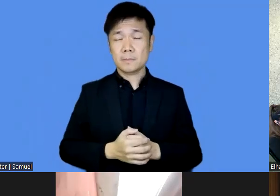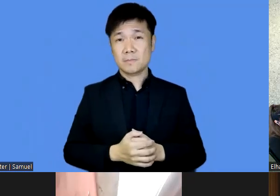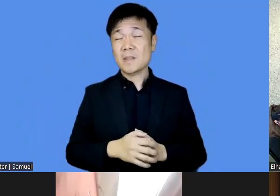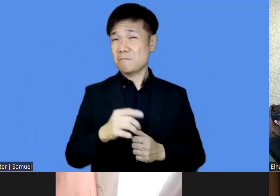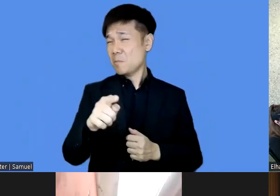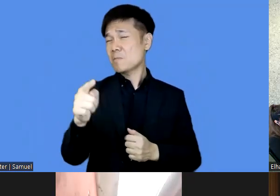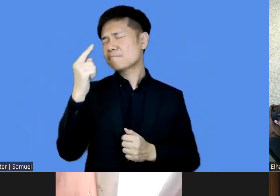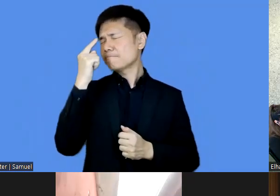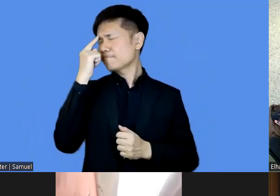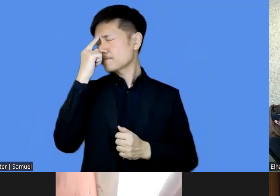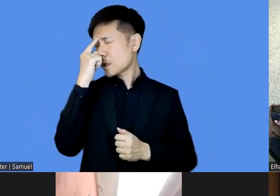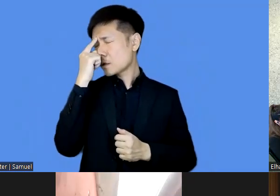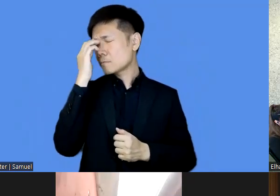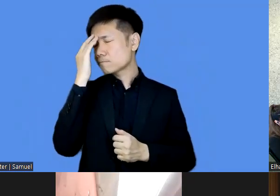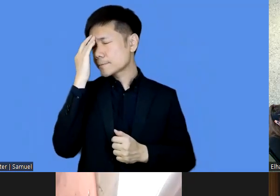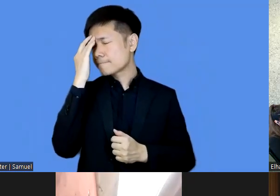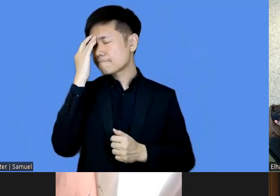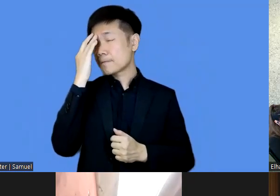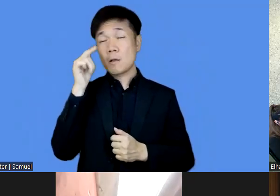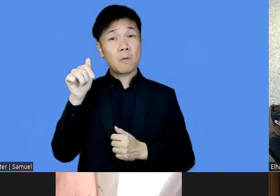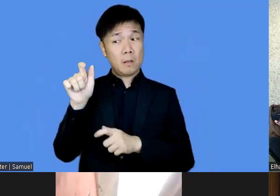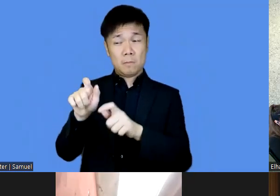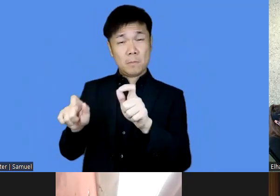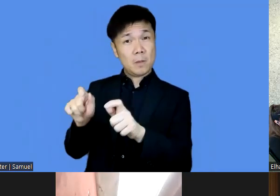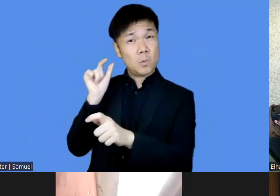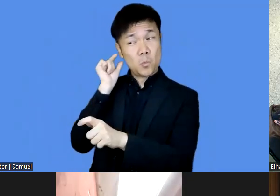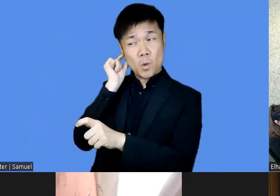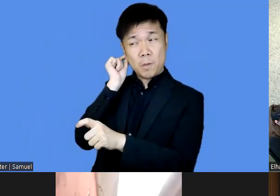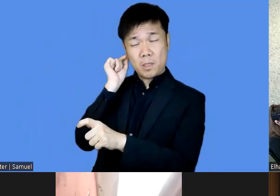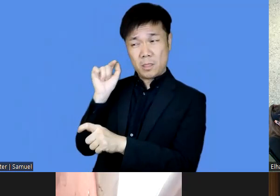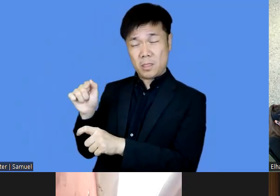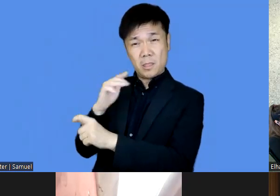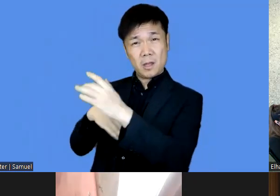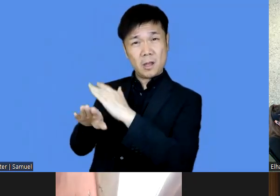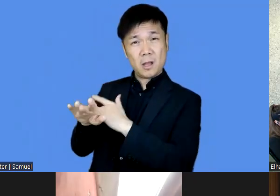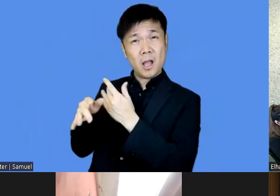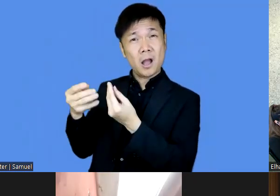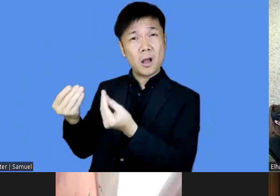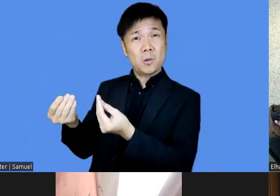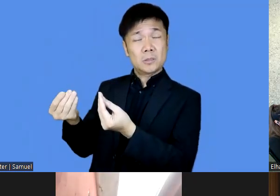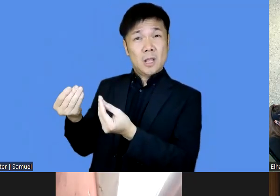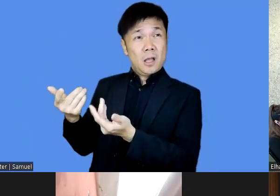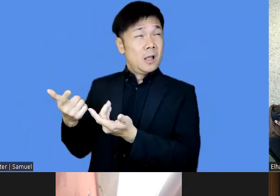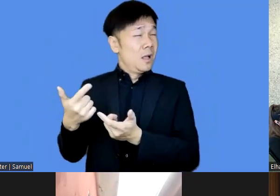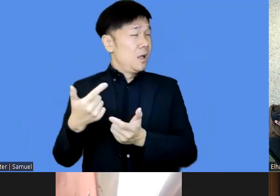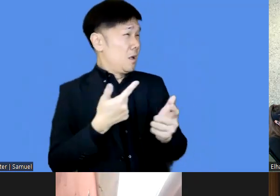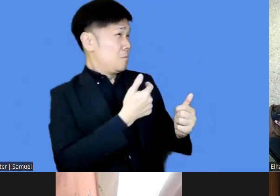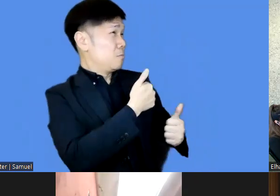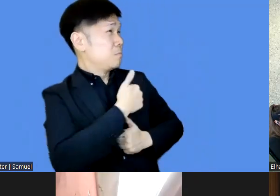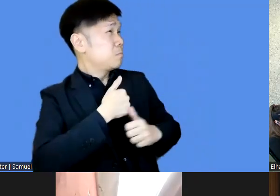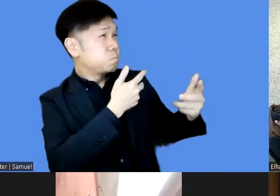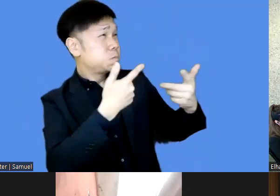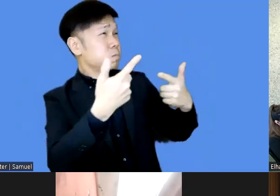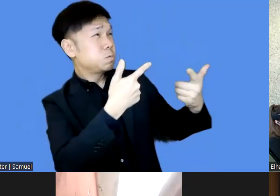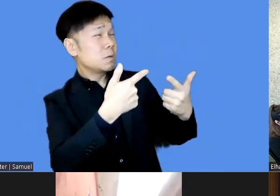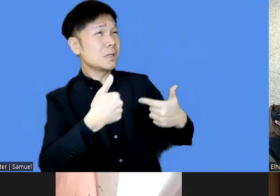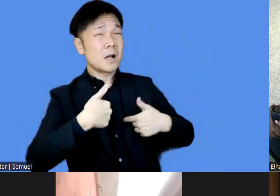comprehend what women with disabilities face in any armed conflicts, compared with known